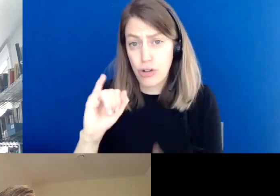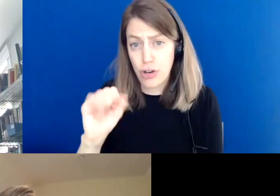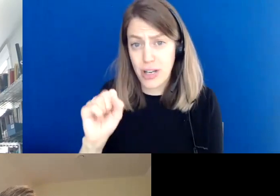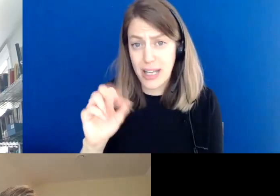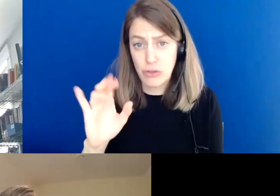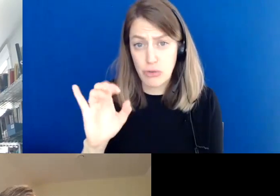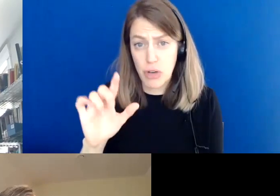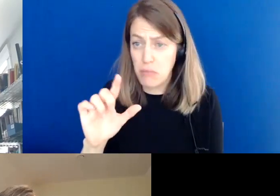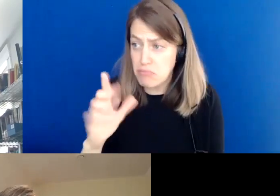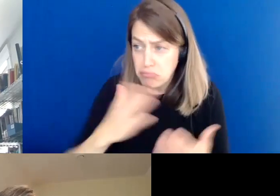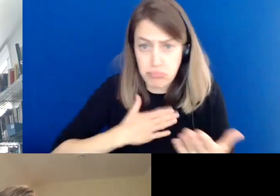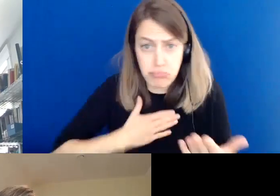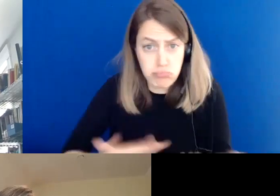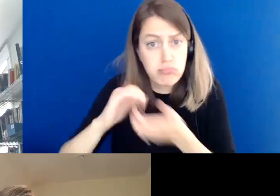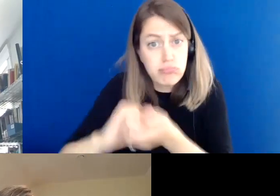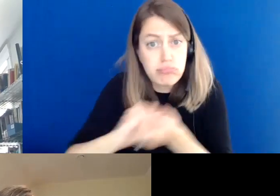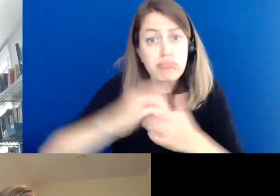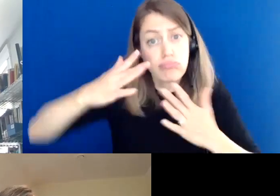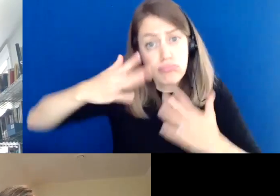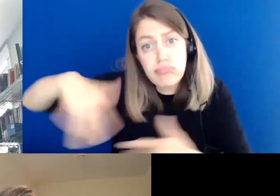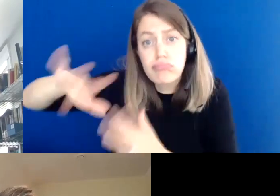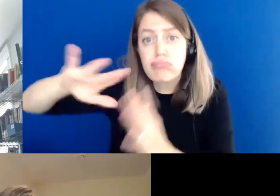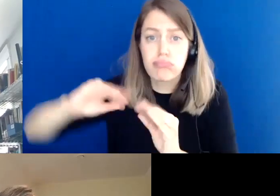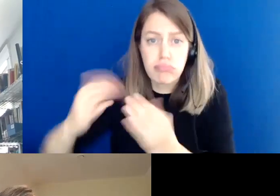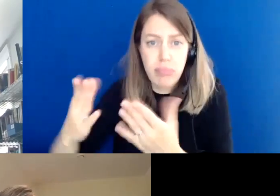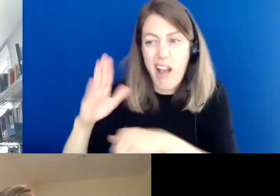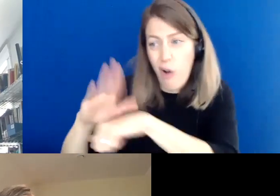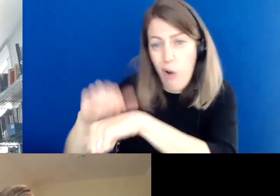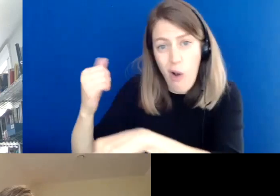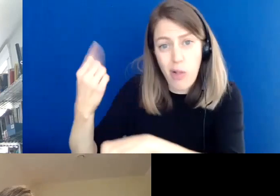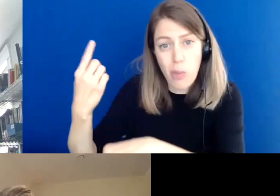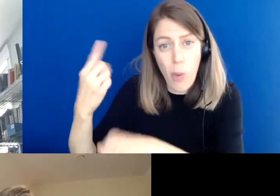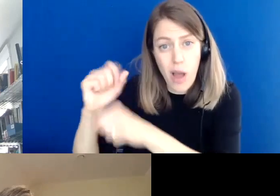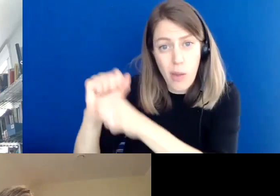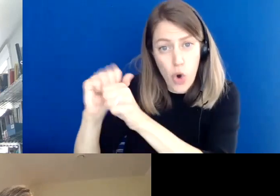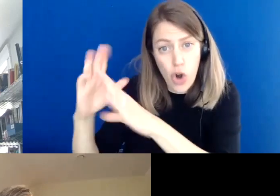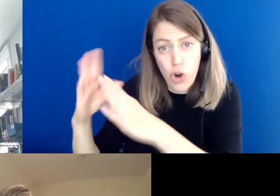He called one of his workers in from home so that we could talk to her and he was